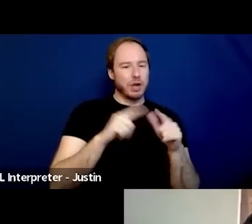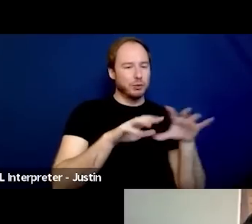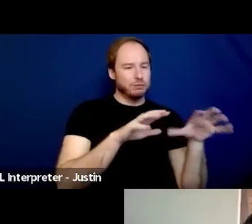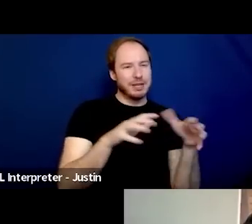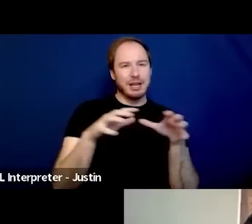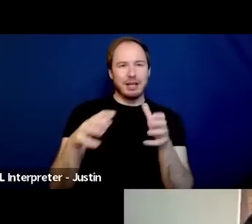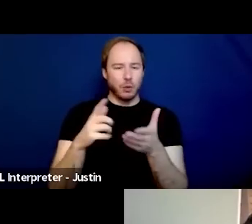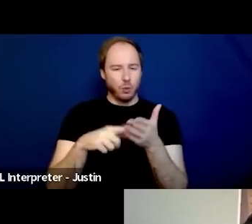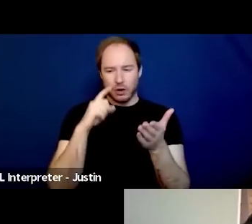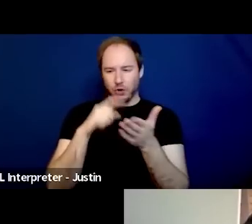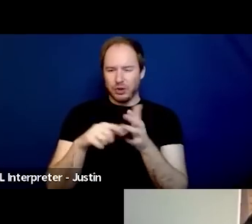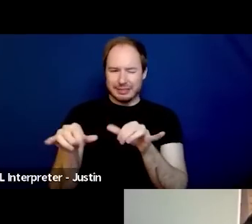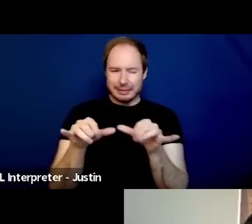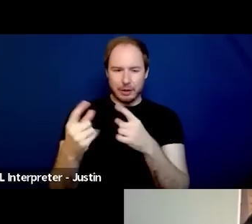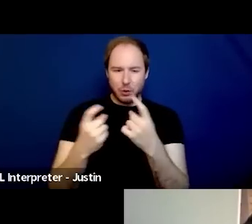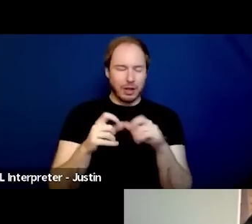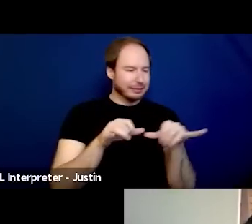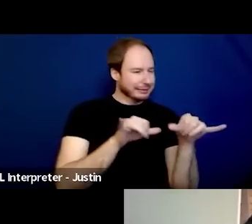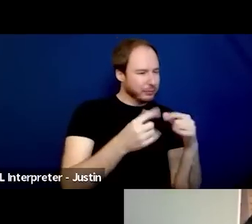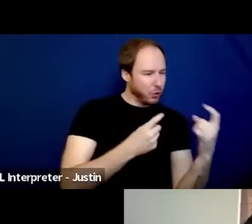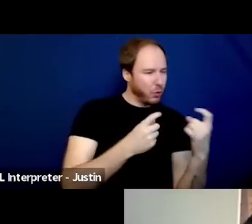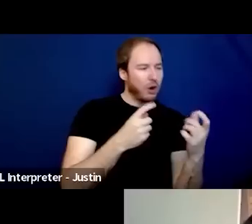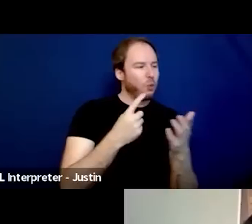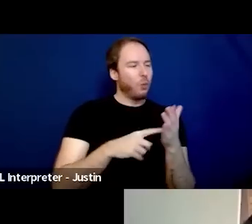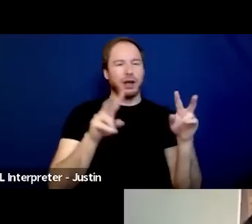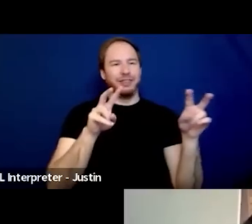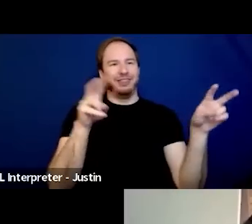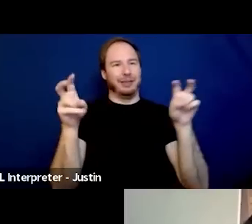to talk about some of the kind of larger themes that are coming up.